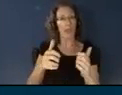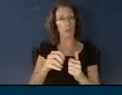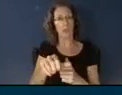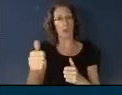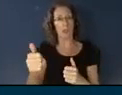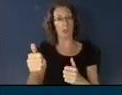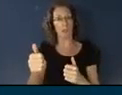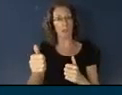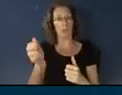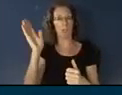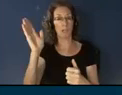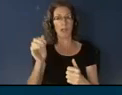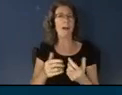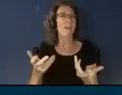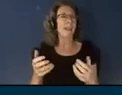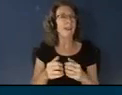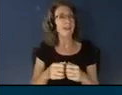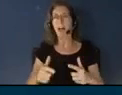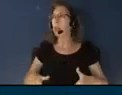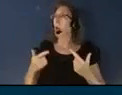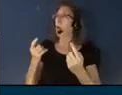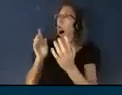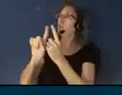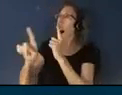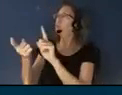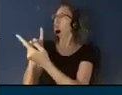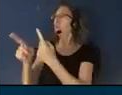We don't get to bump into each other in the hallway anymore but we can bump into you into